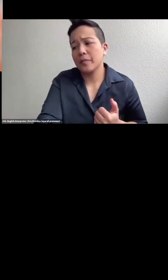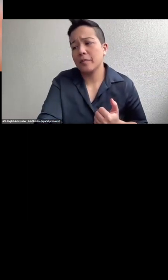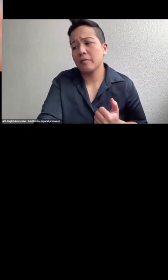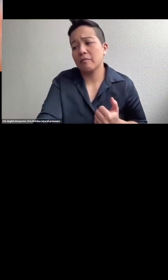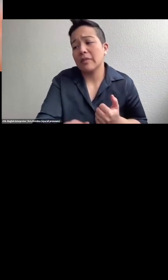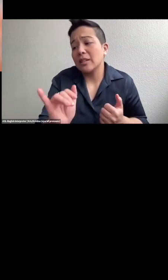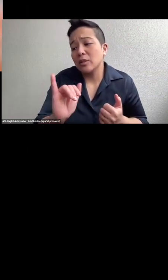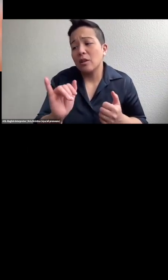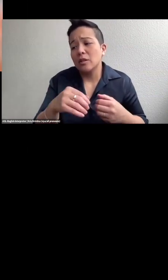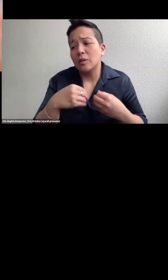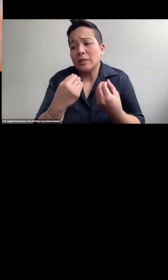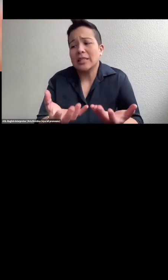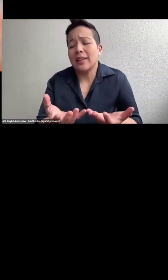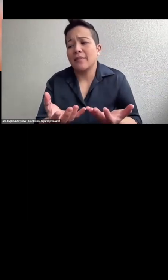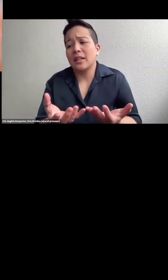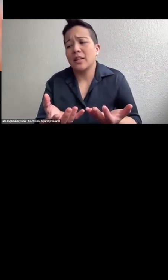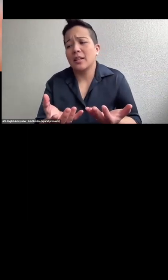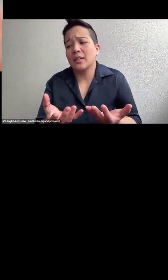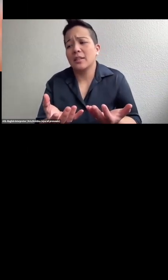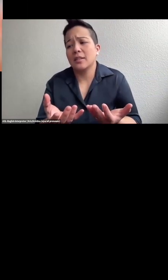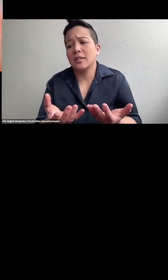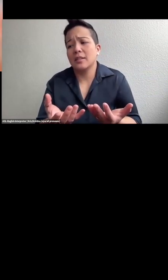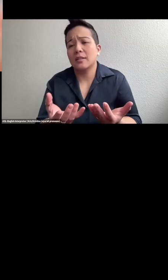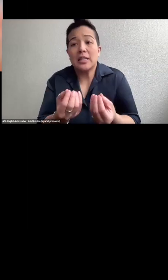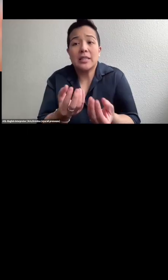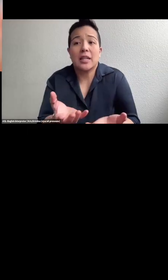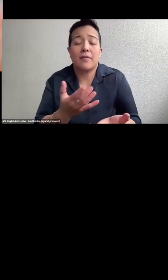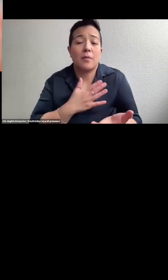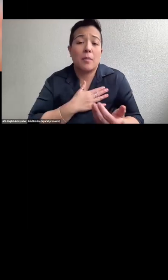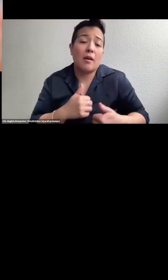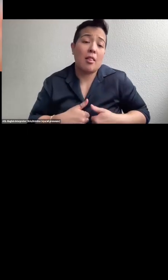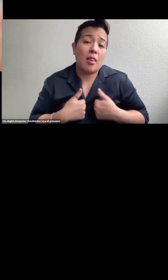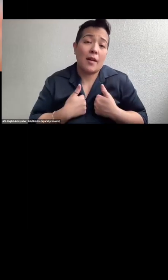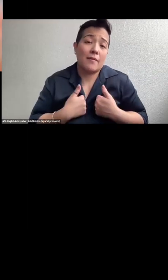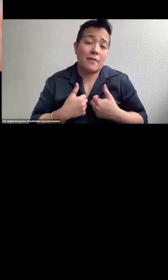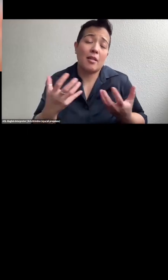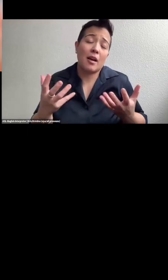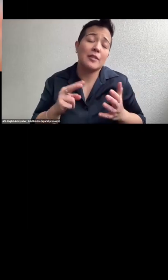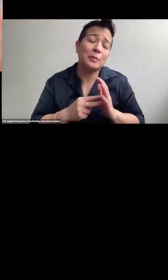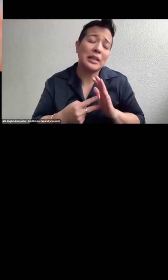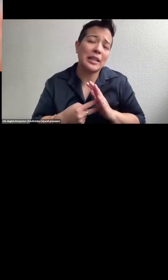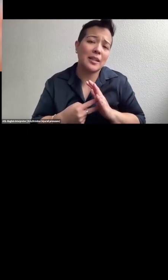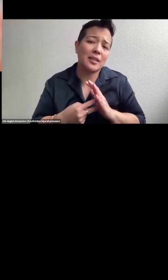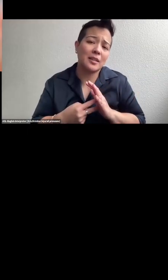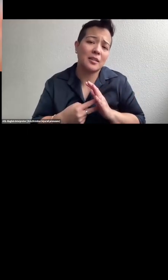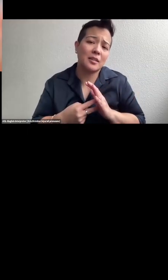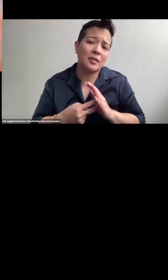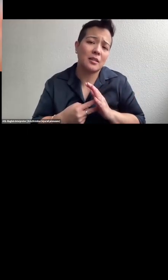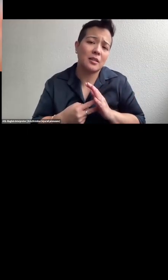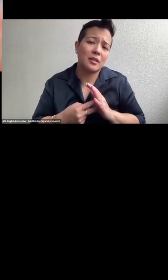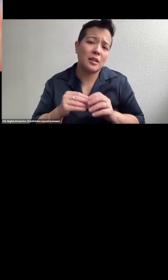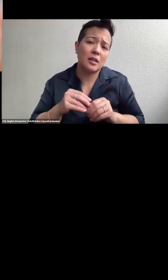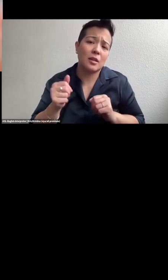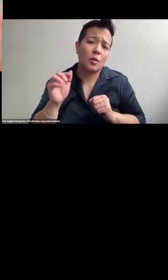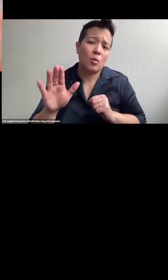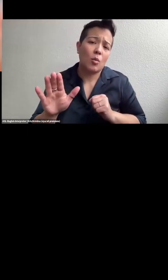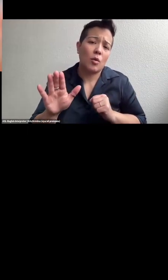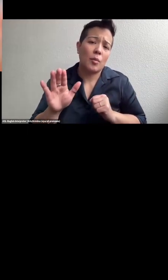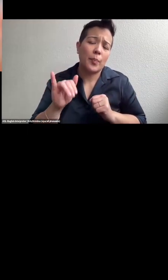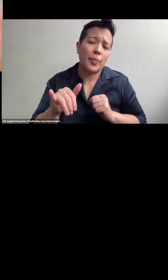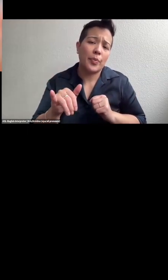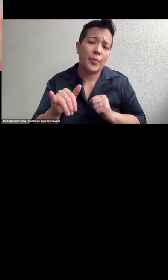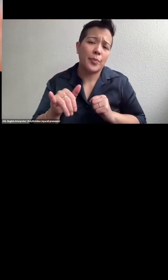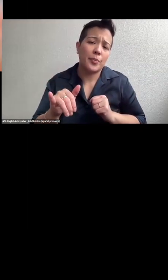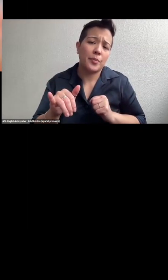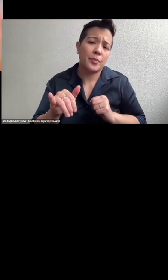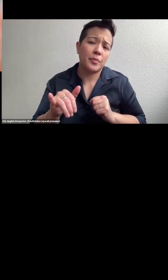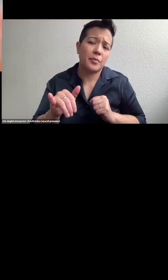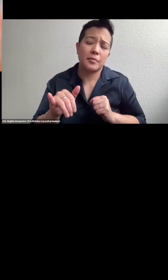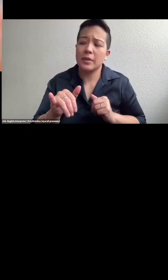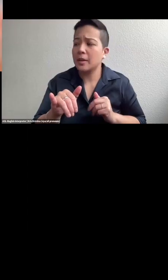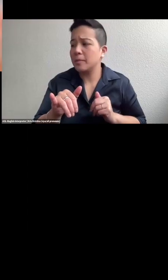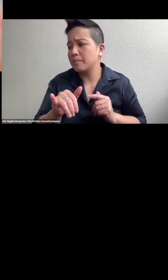it's given my life meaning in a way that I